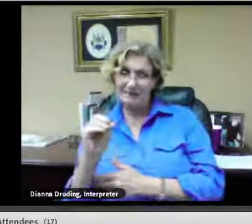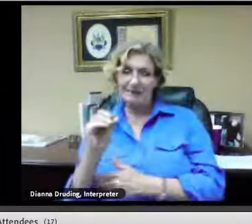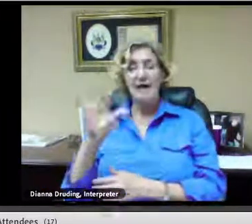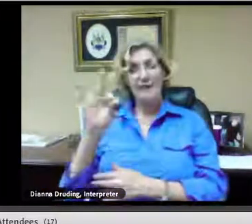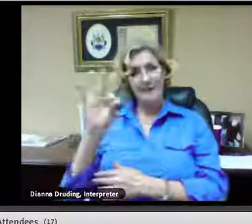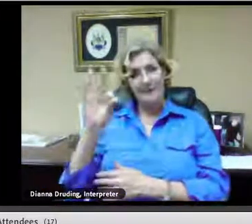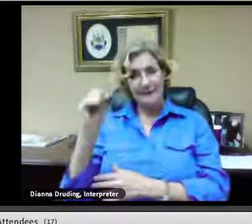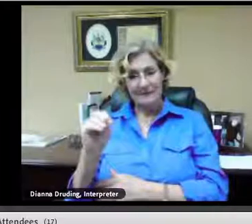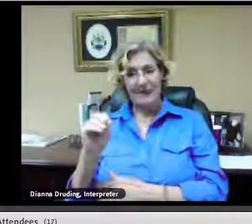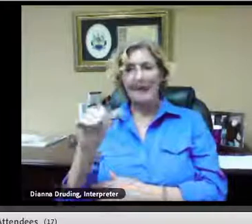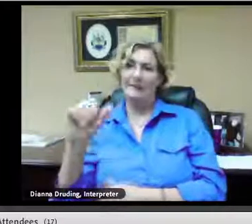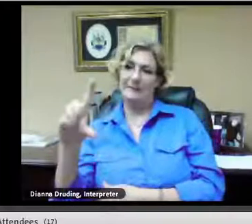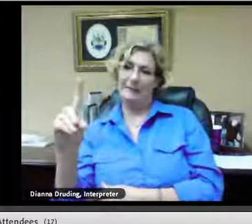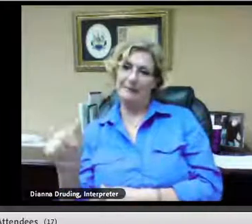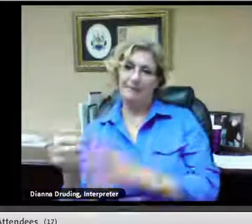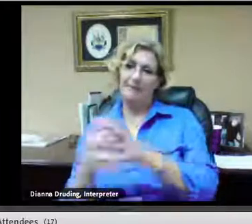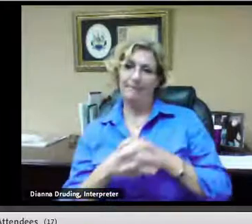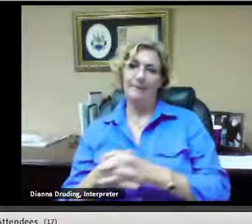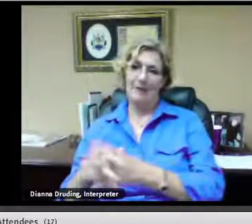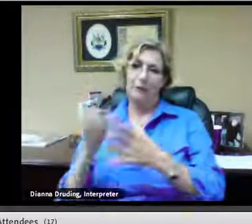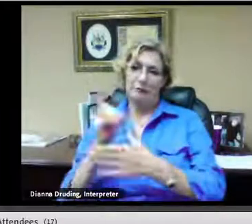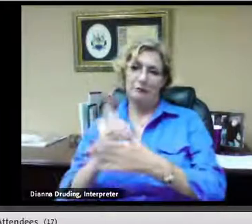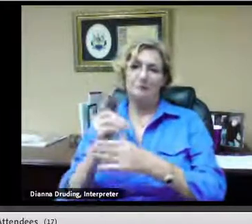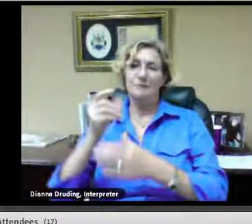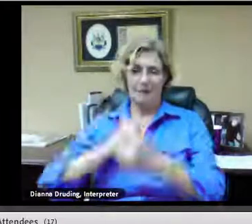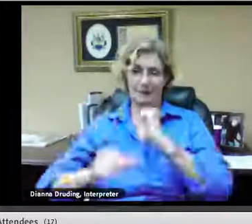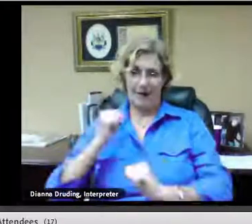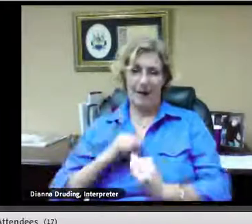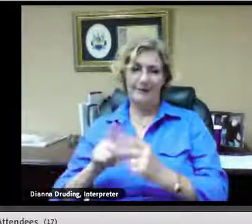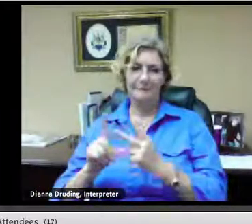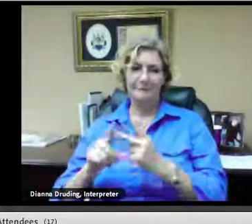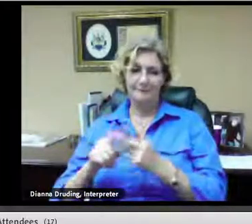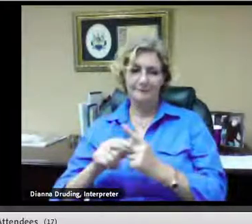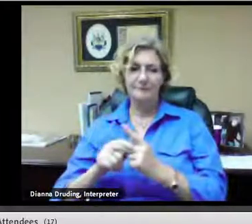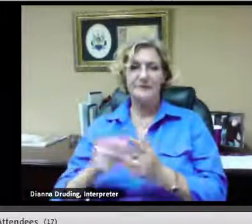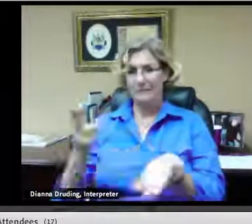We'd get some organizations formed here. Not Dead Yet, that's connected with euthanasia.